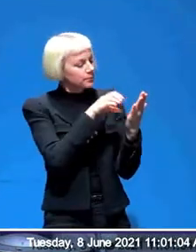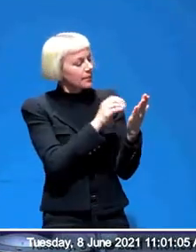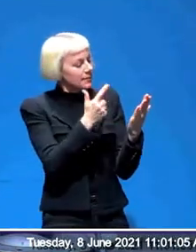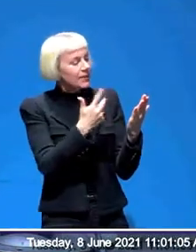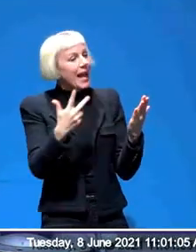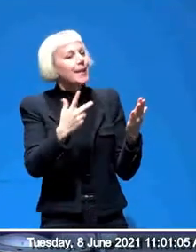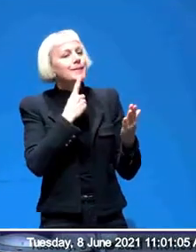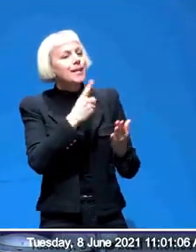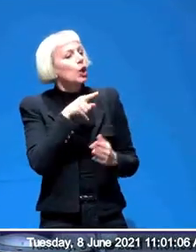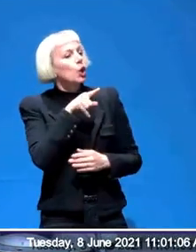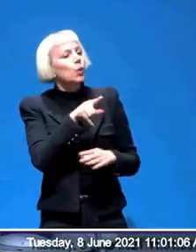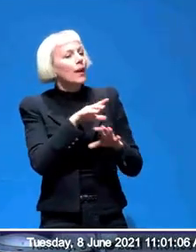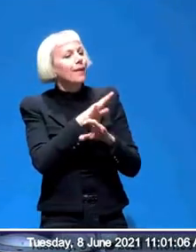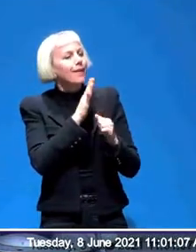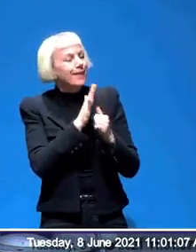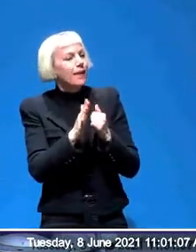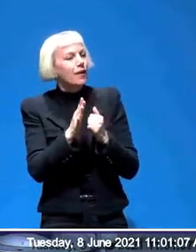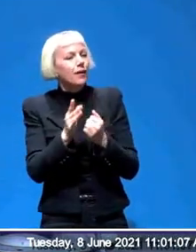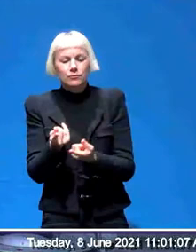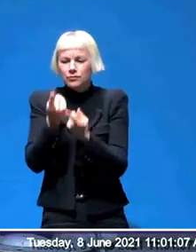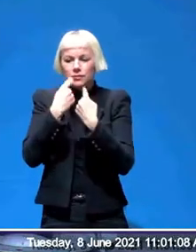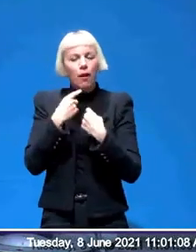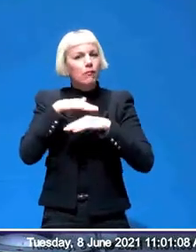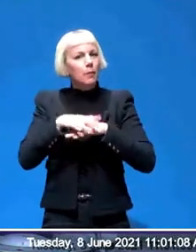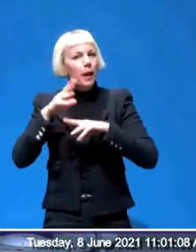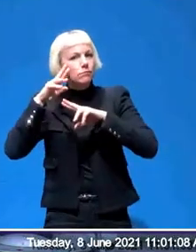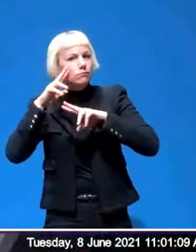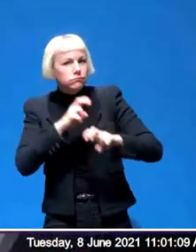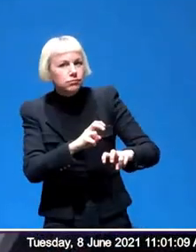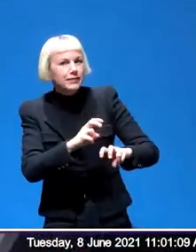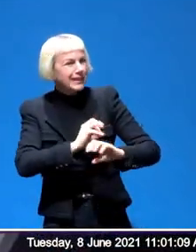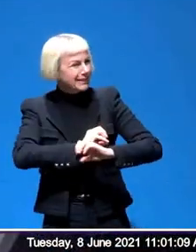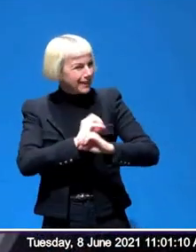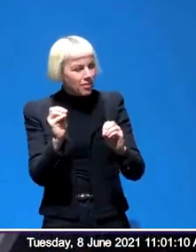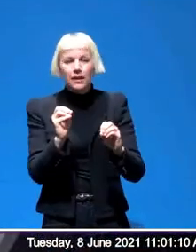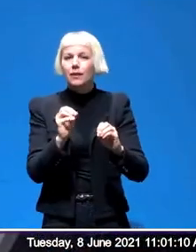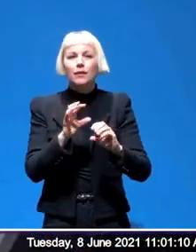about the DHS investigation at all? Never. No one asked for the photographs?